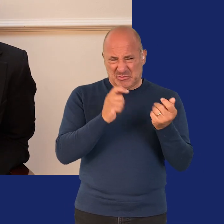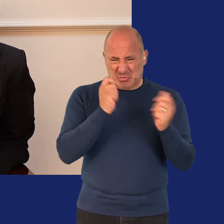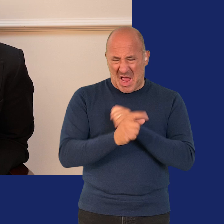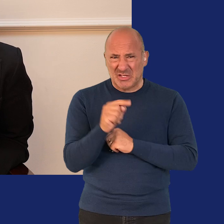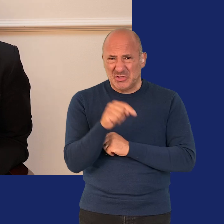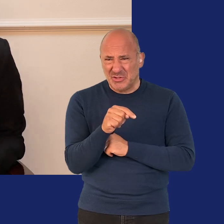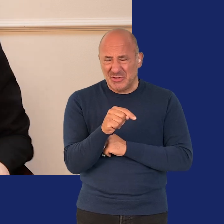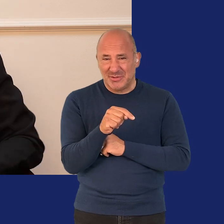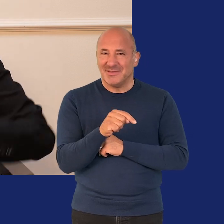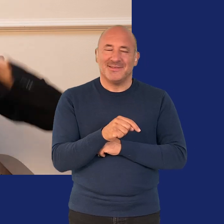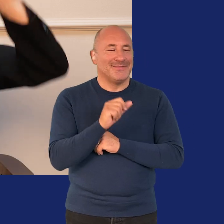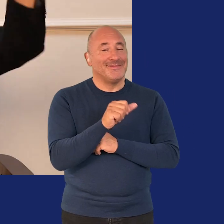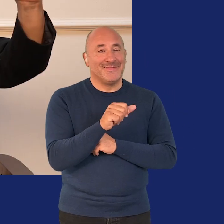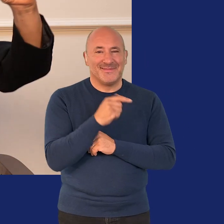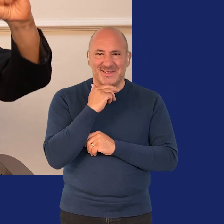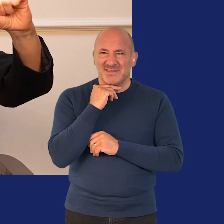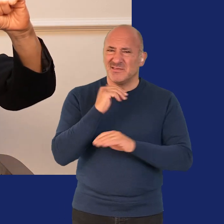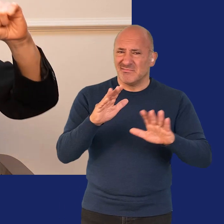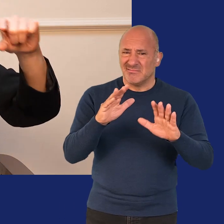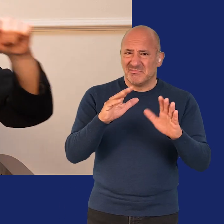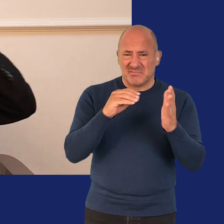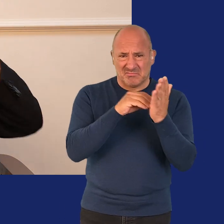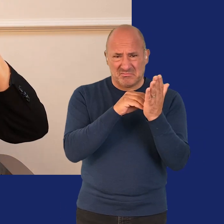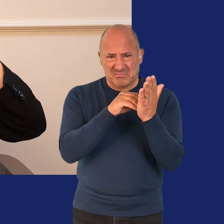Jess: Um, and she said bring it up front and center and not make it sound like a